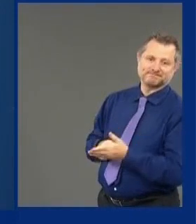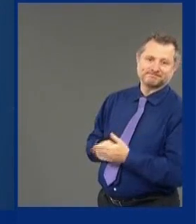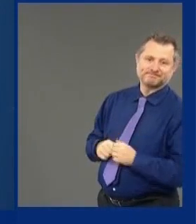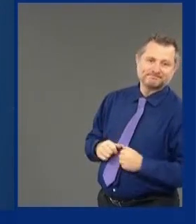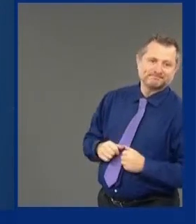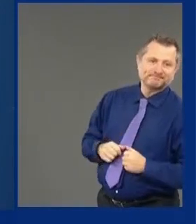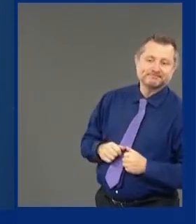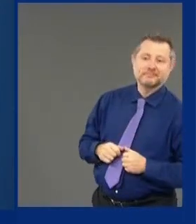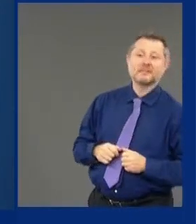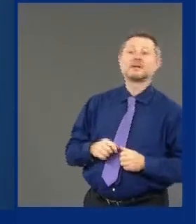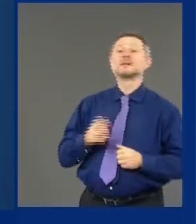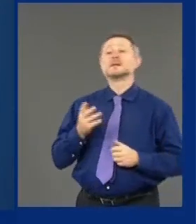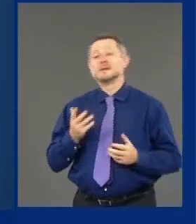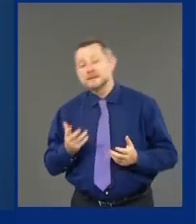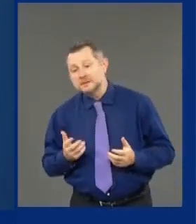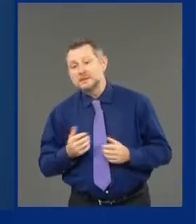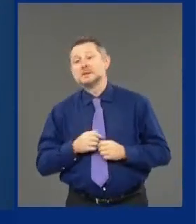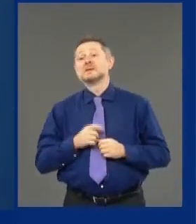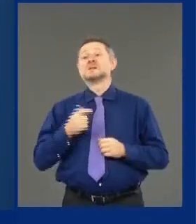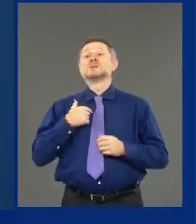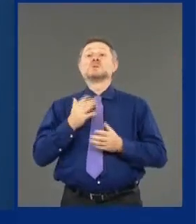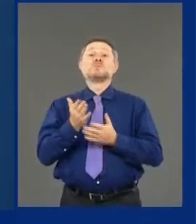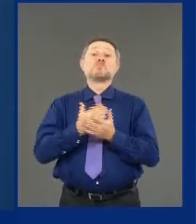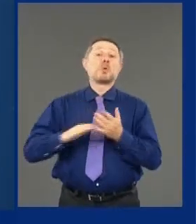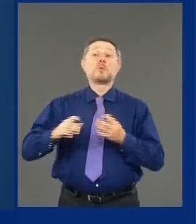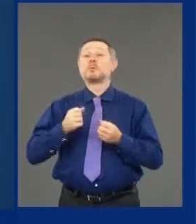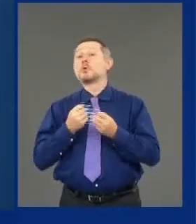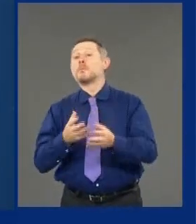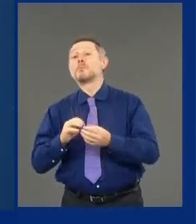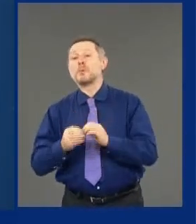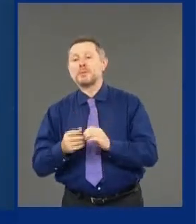ACROSS THE STATE. BUT WE DO HAVE A PROBLEM IN NEW